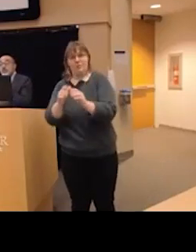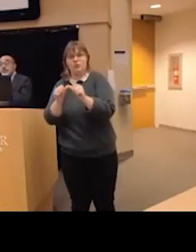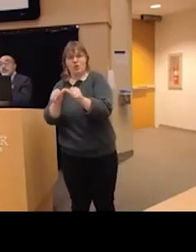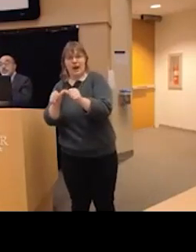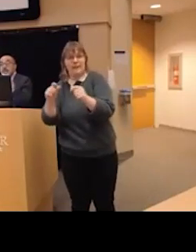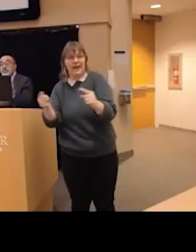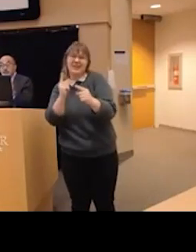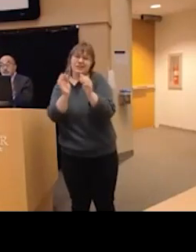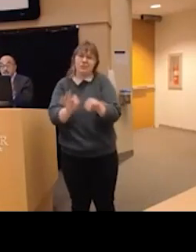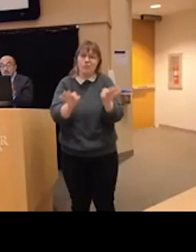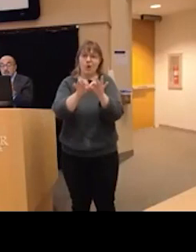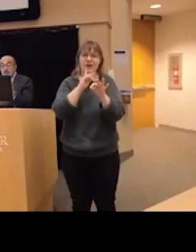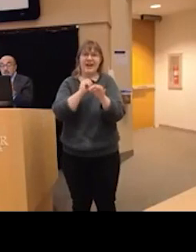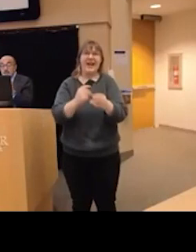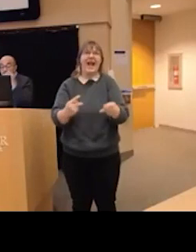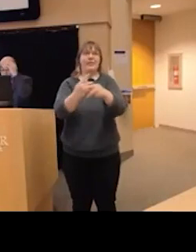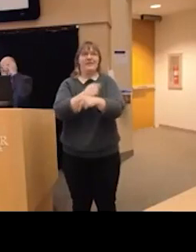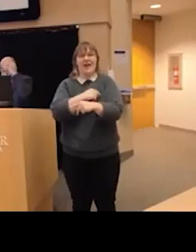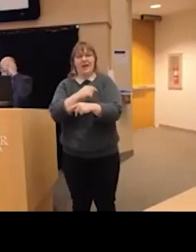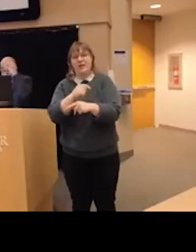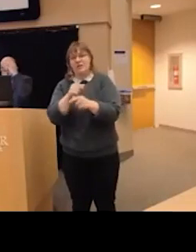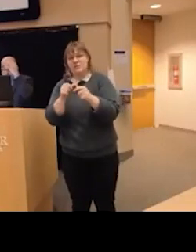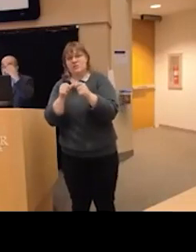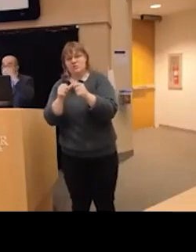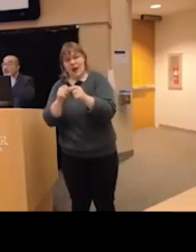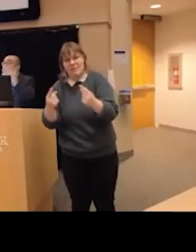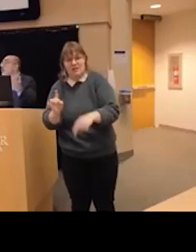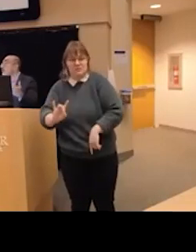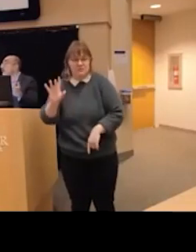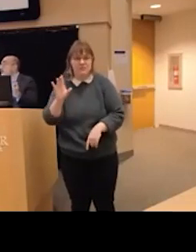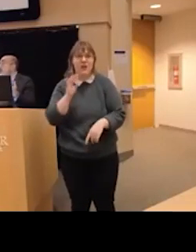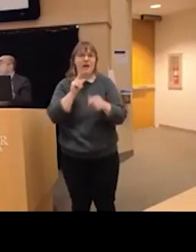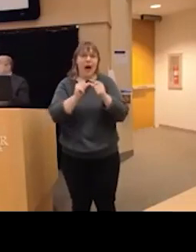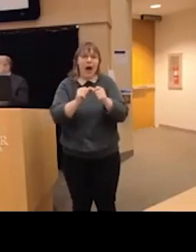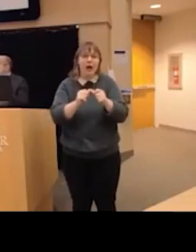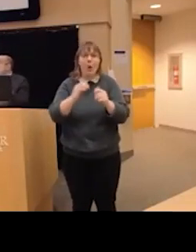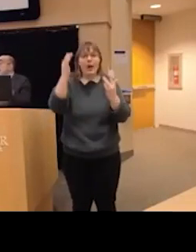in perpetuating and amplifying chronic pain um you have ongoing pathology that goes on in the